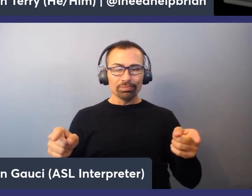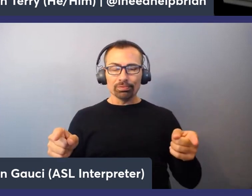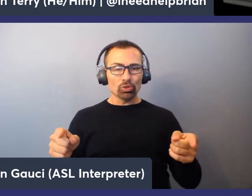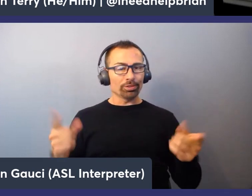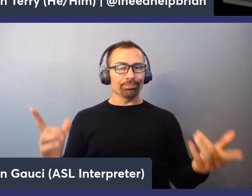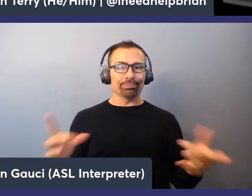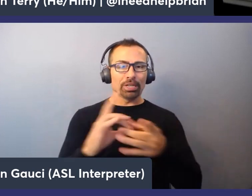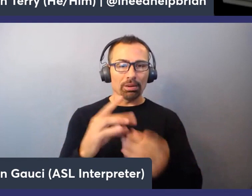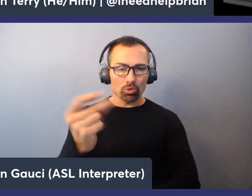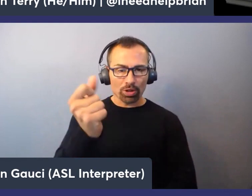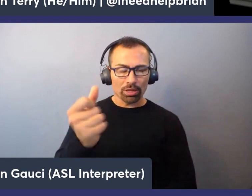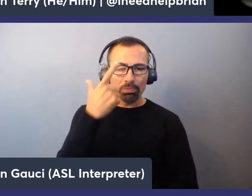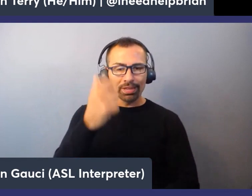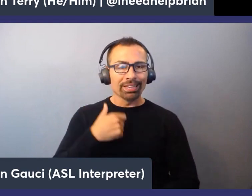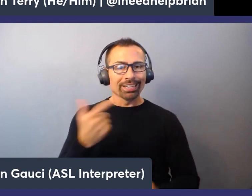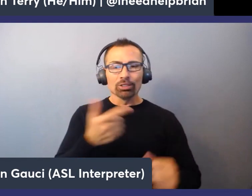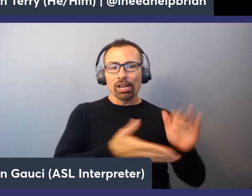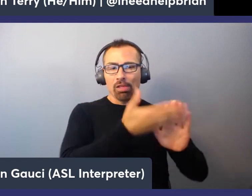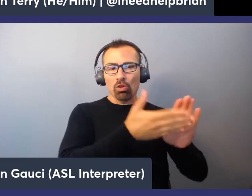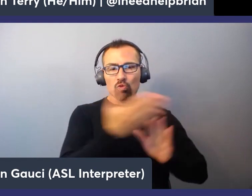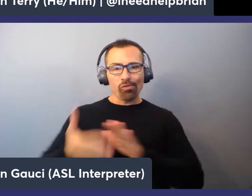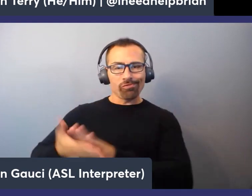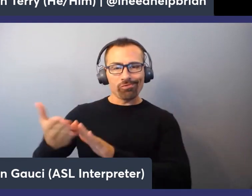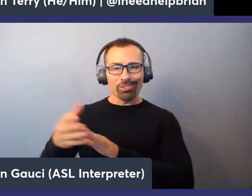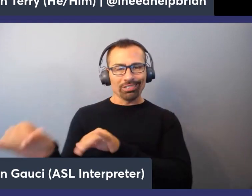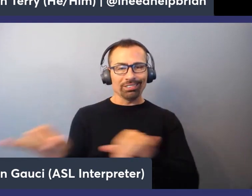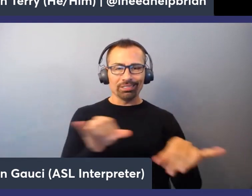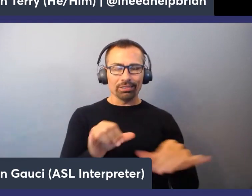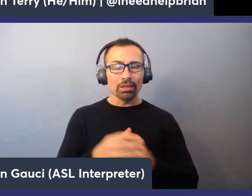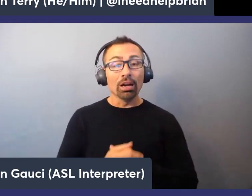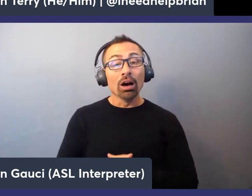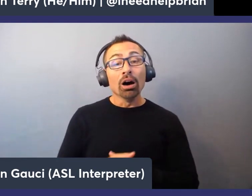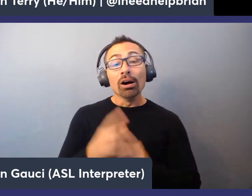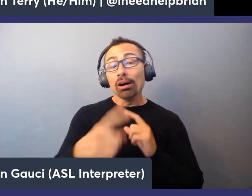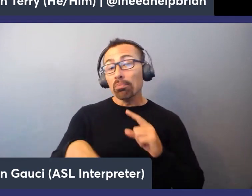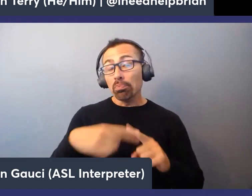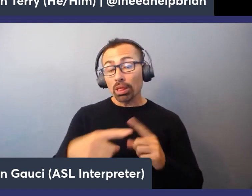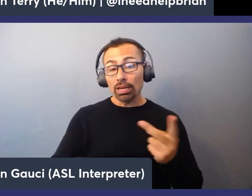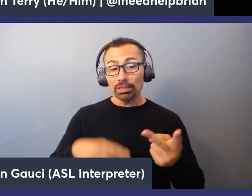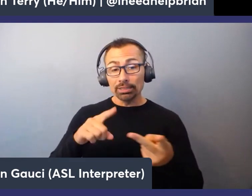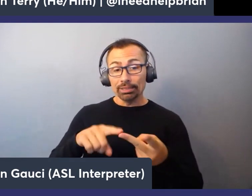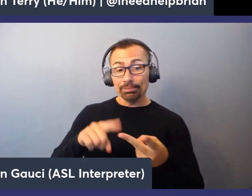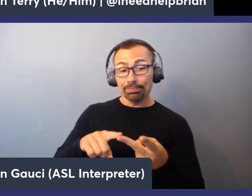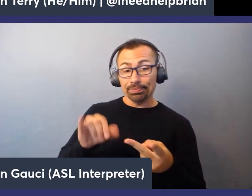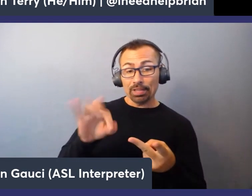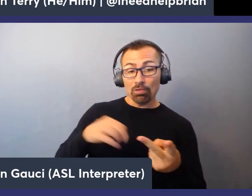They also Excel where you have, if you were thinking about, "I have a transaction graph and it's got addresses